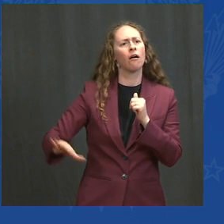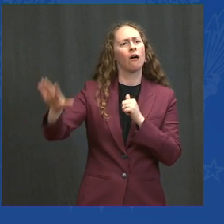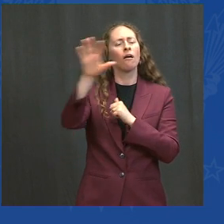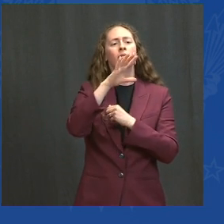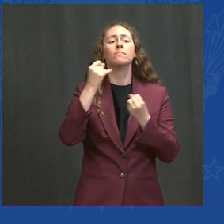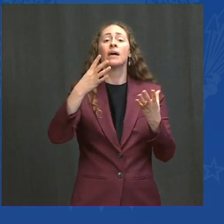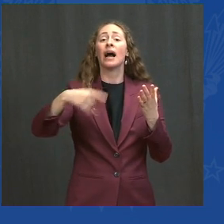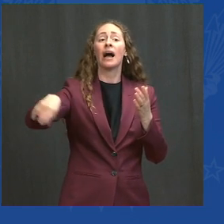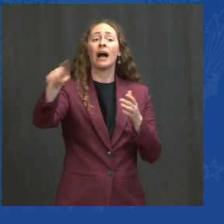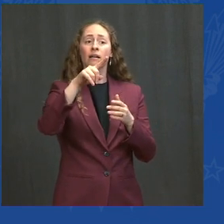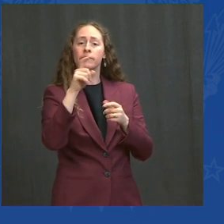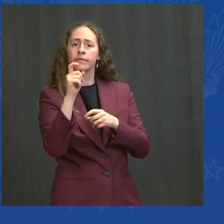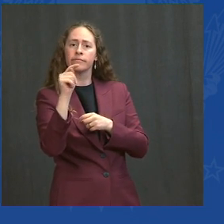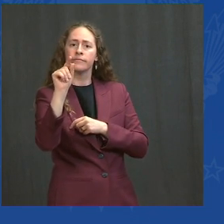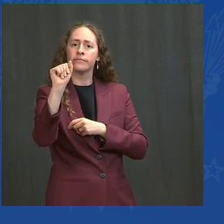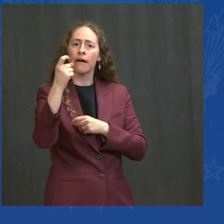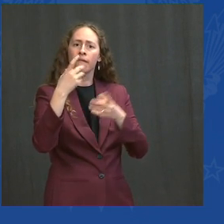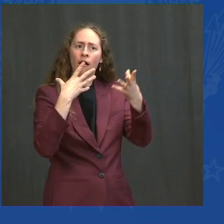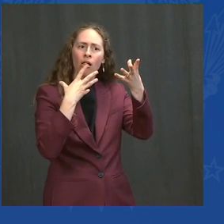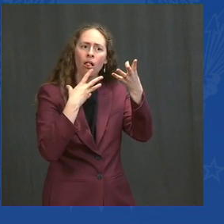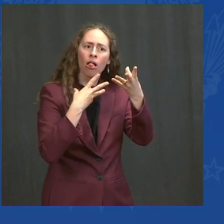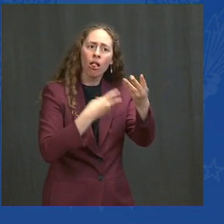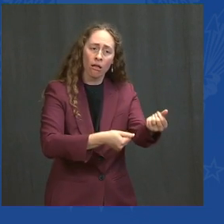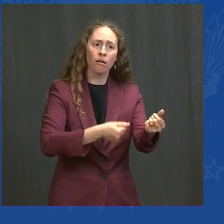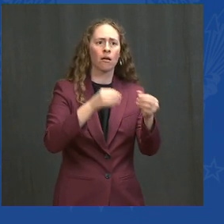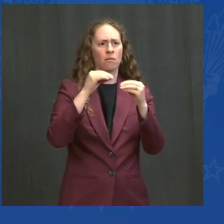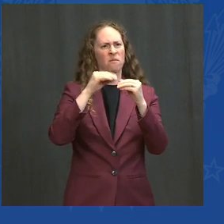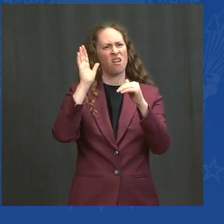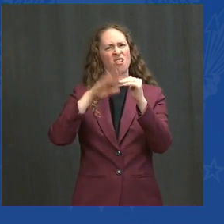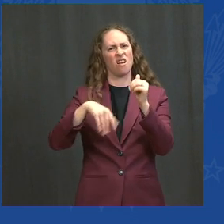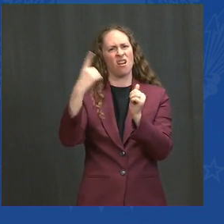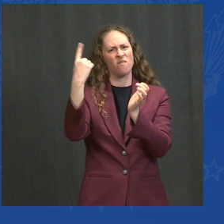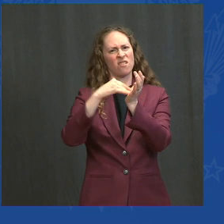of more than $1,000 a year in wasted time --